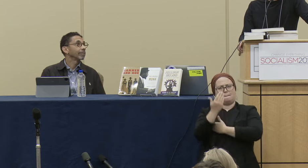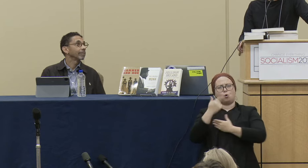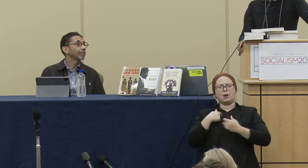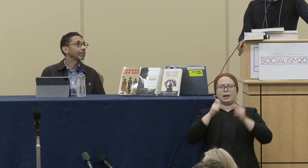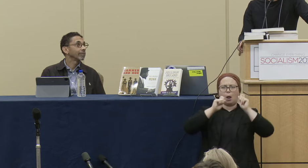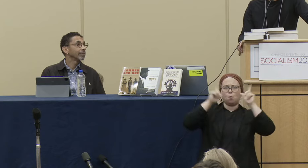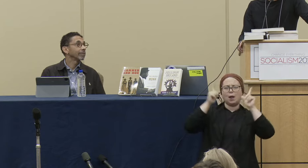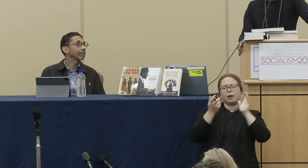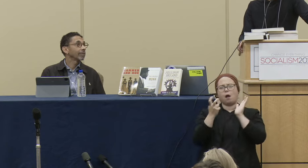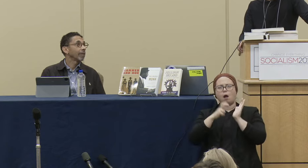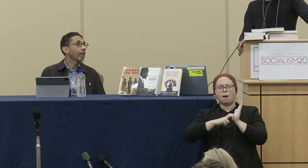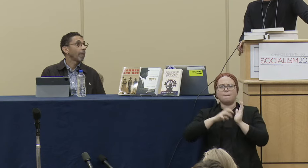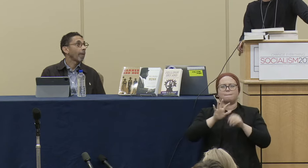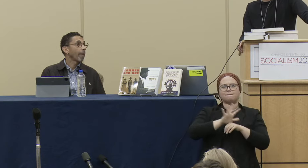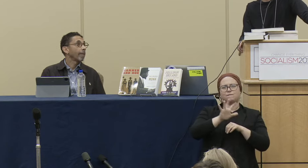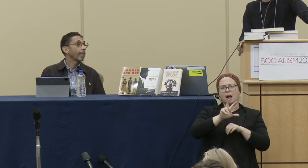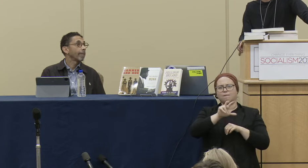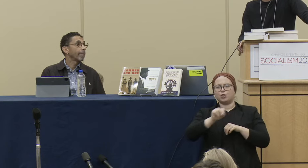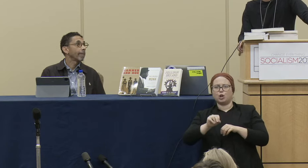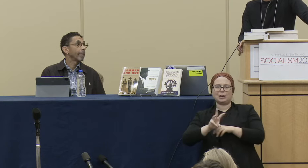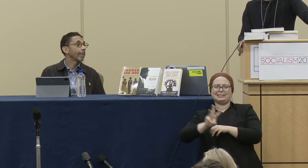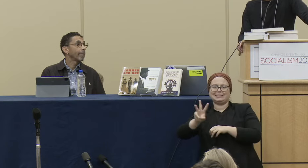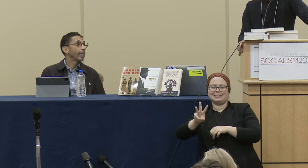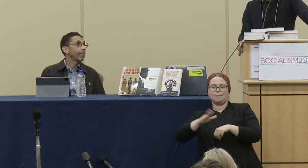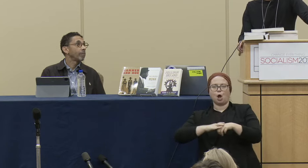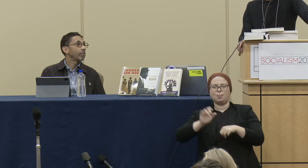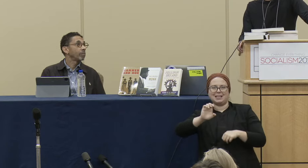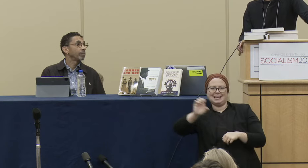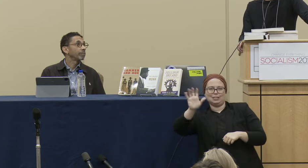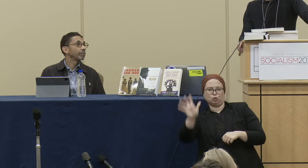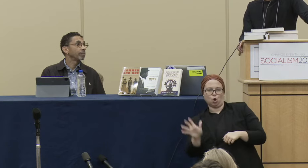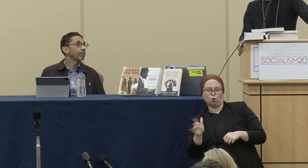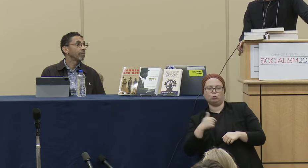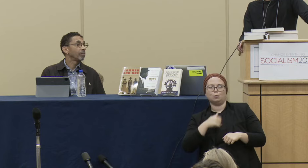extraordinary. I'm an early morning person. I get up 5:30,